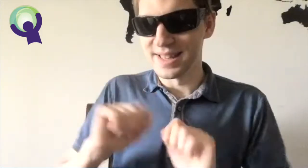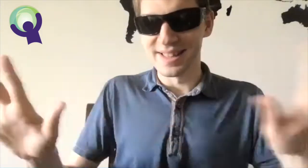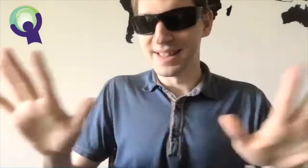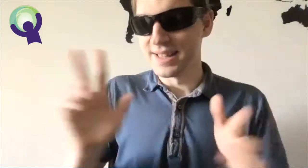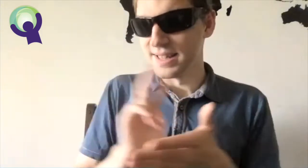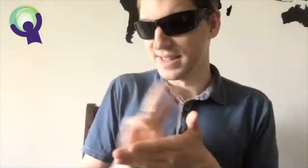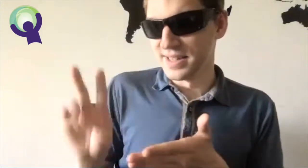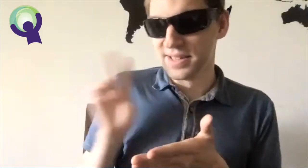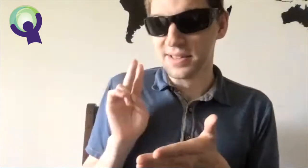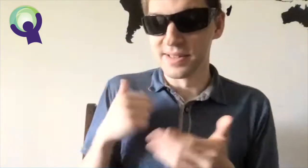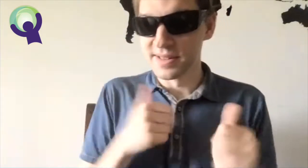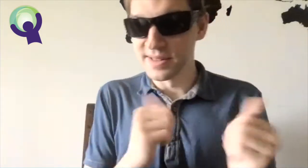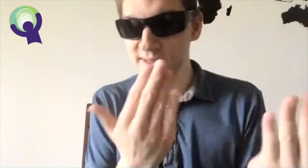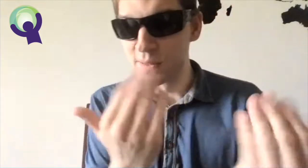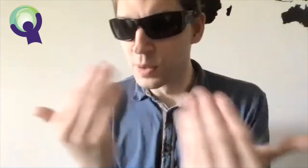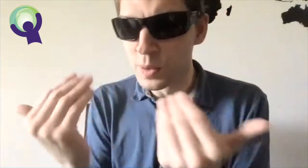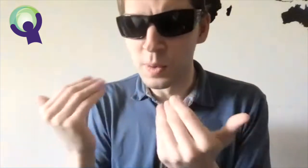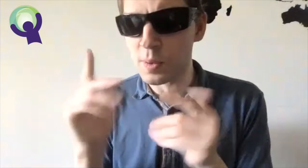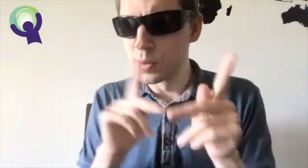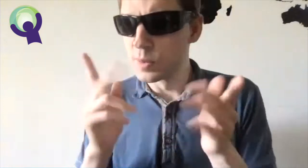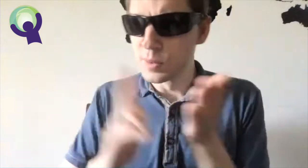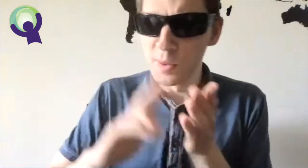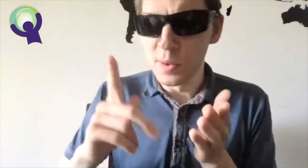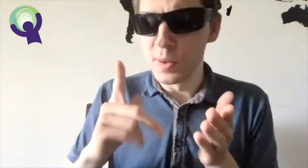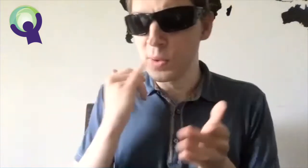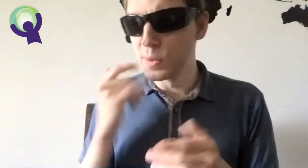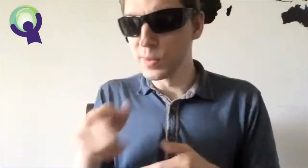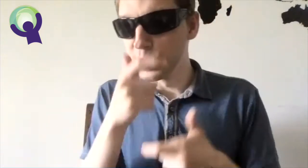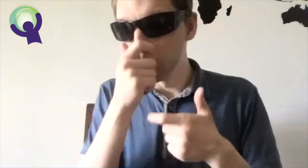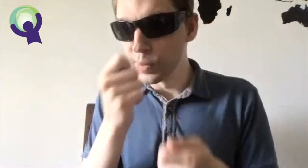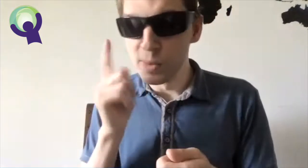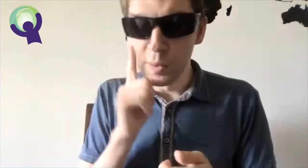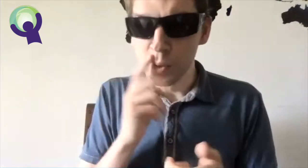Our app was launched just a few weeks ago actually. And so we're getting people signed